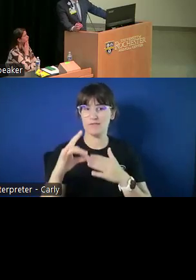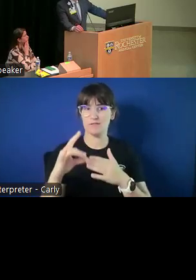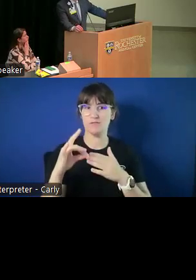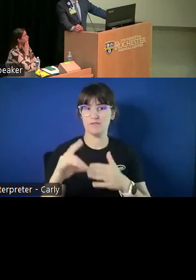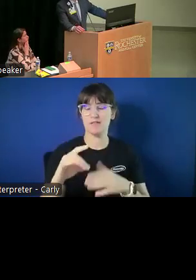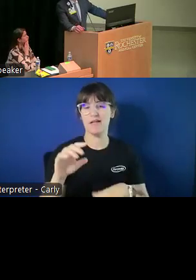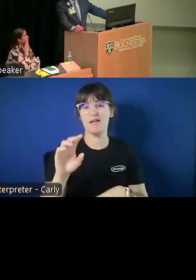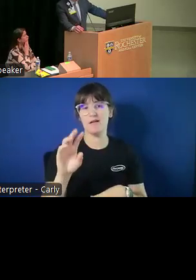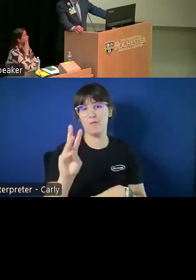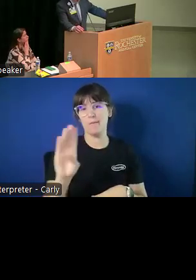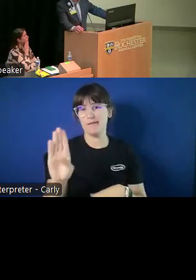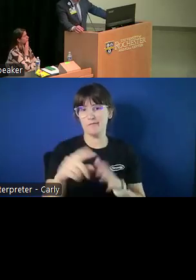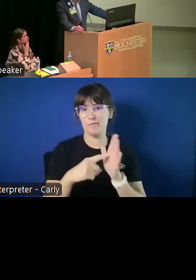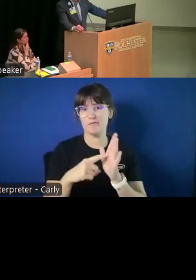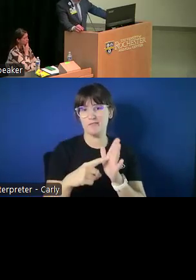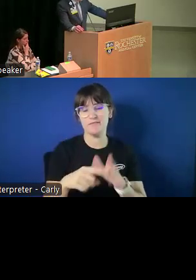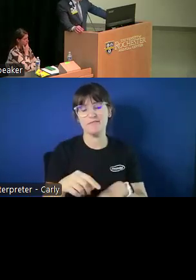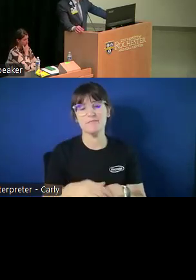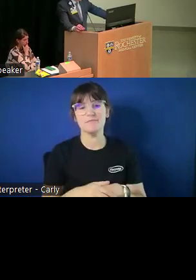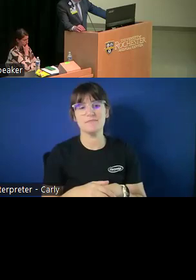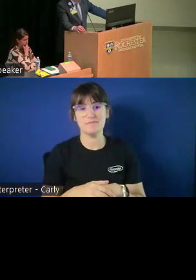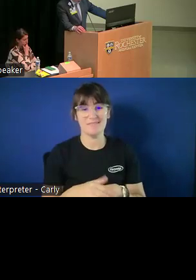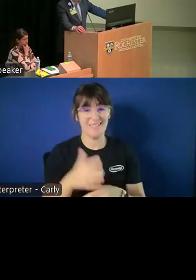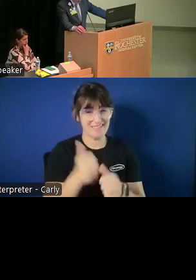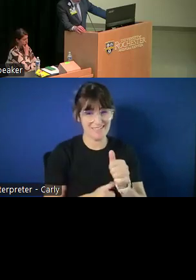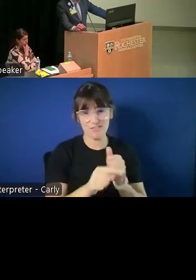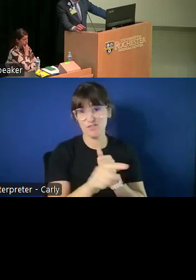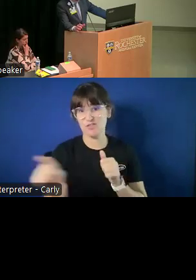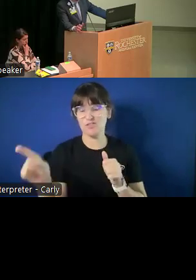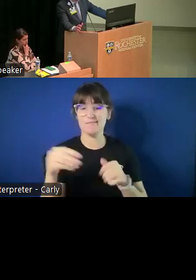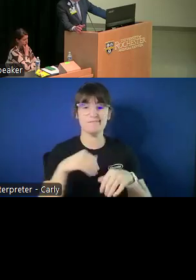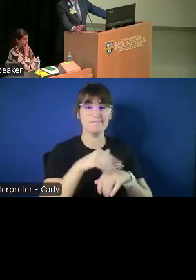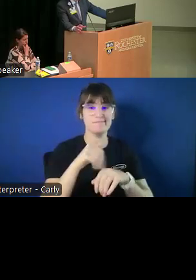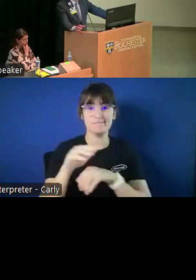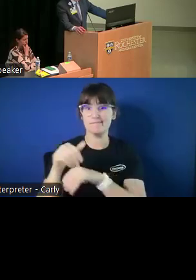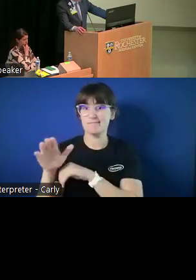invited recipients of every one of those reports to a customized consultation to make sense of